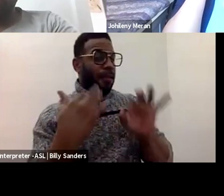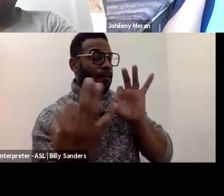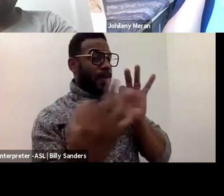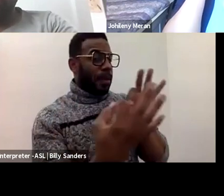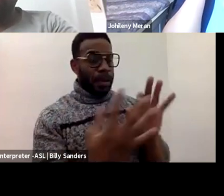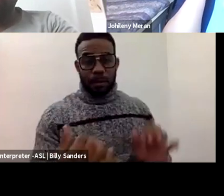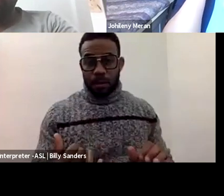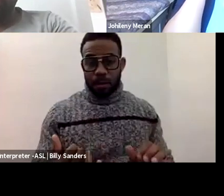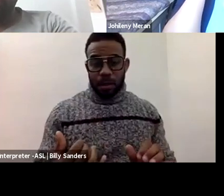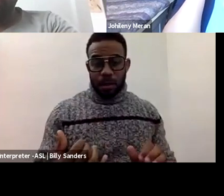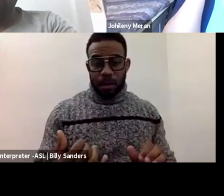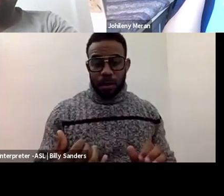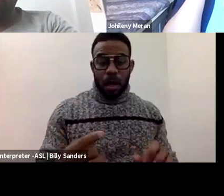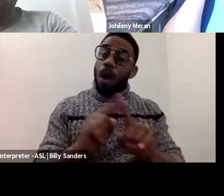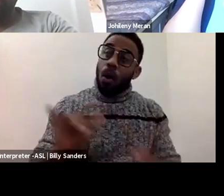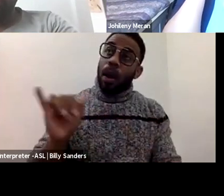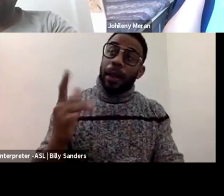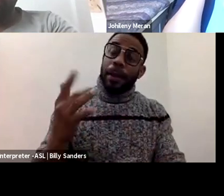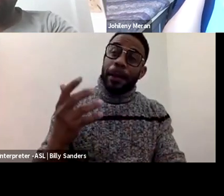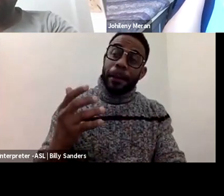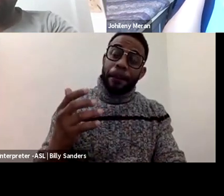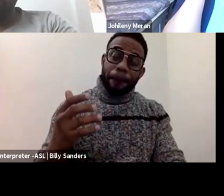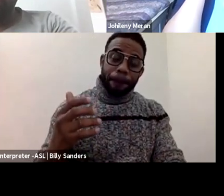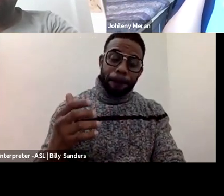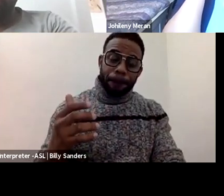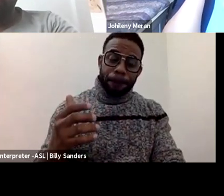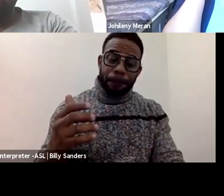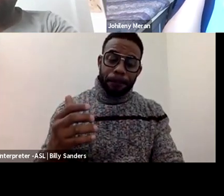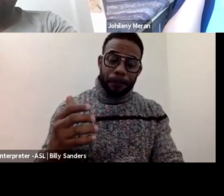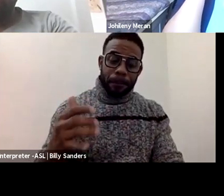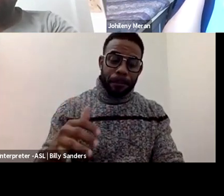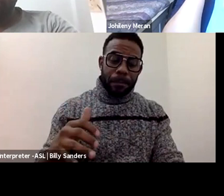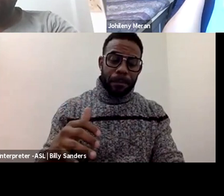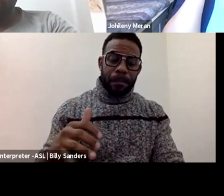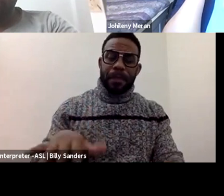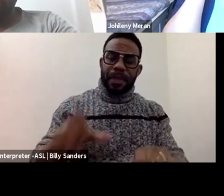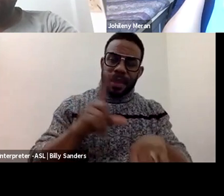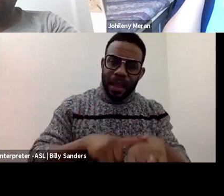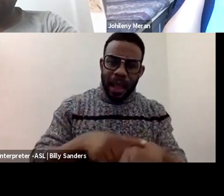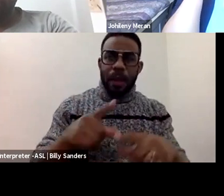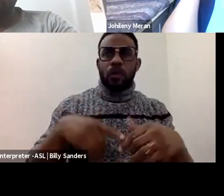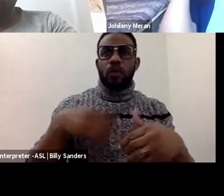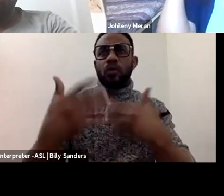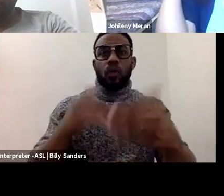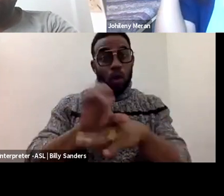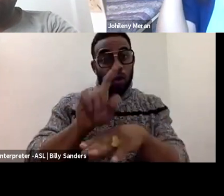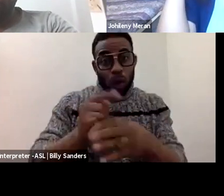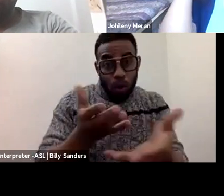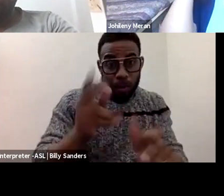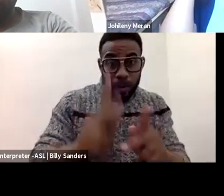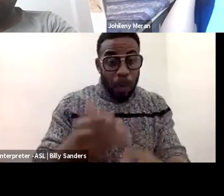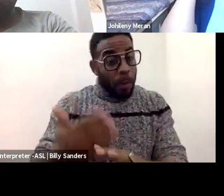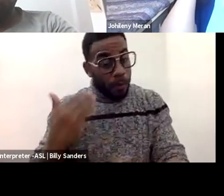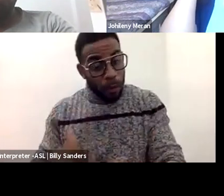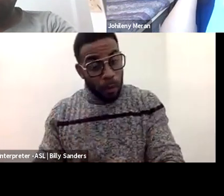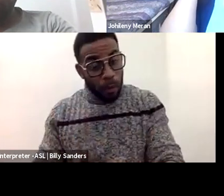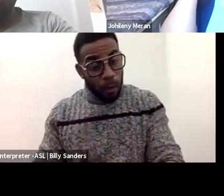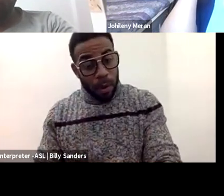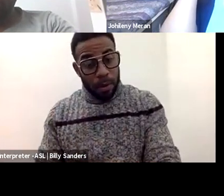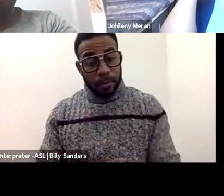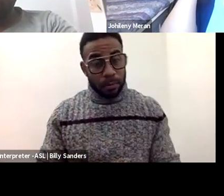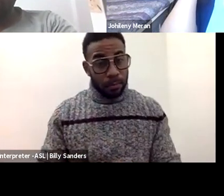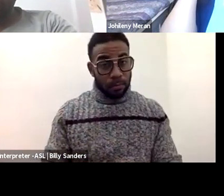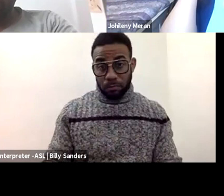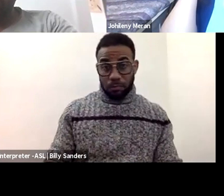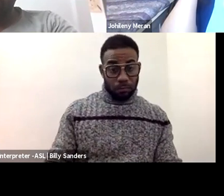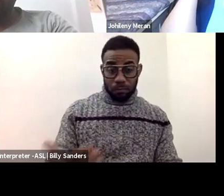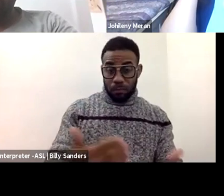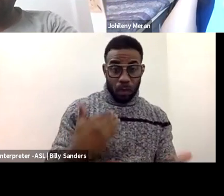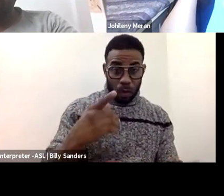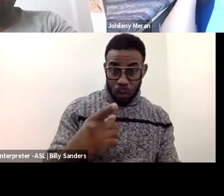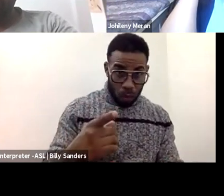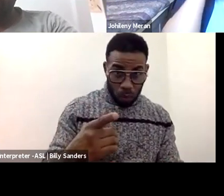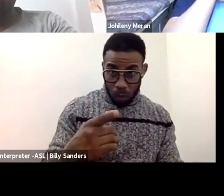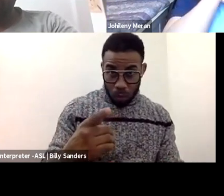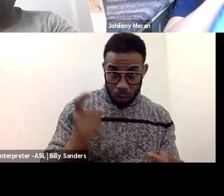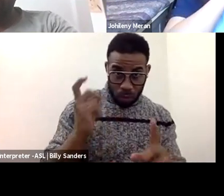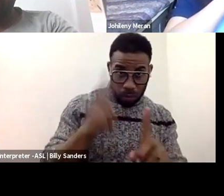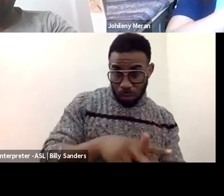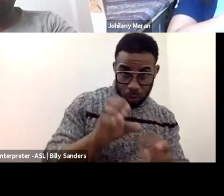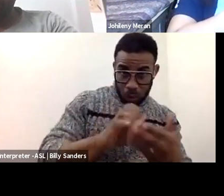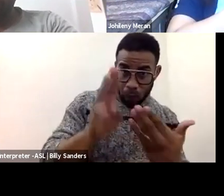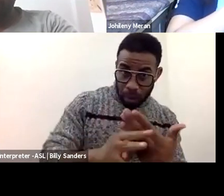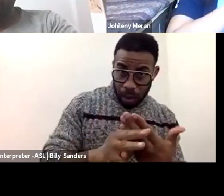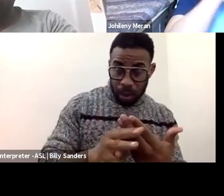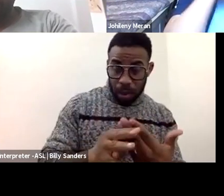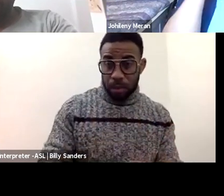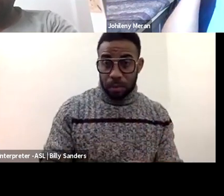that. But also like taking the time to consult people before you administer curriculum. Especially